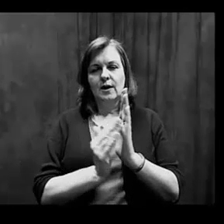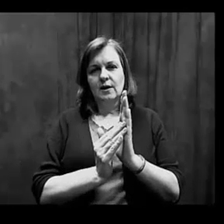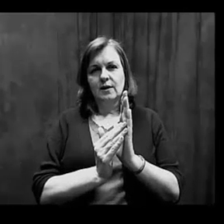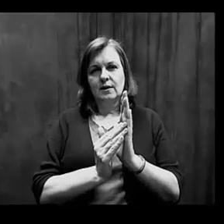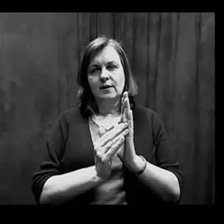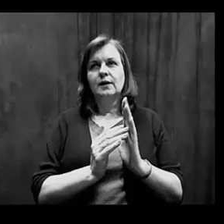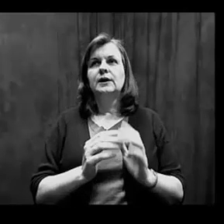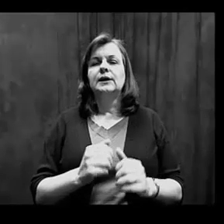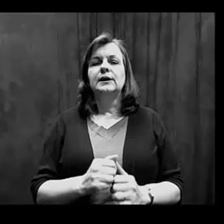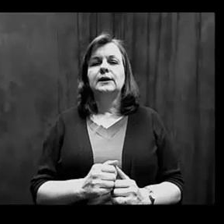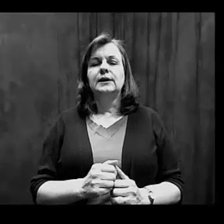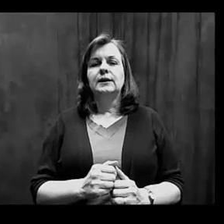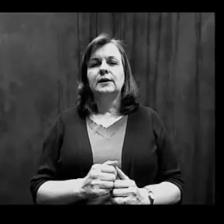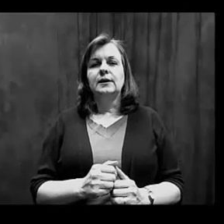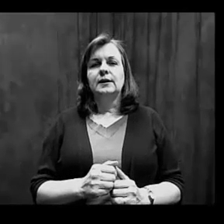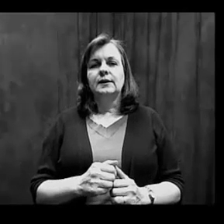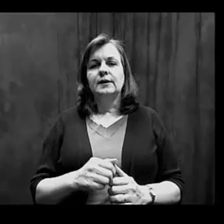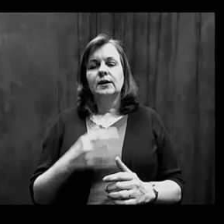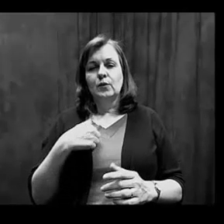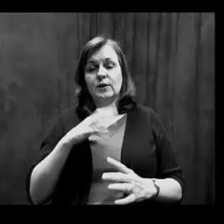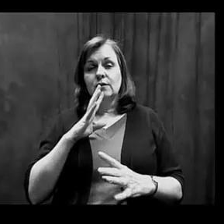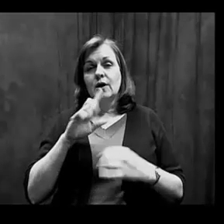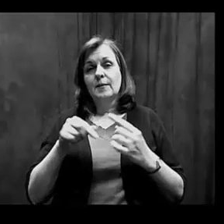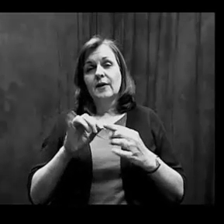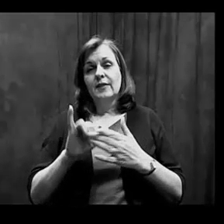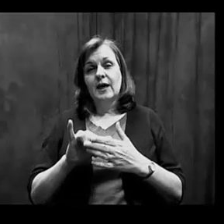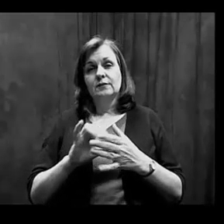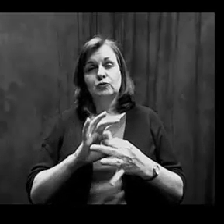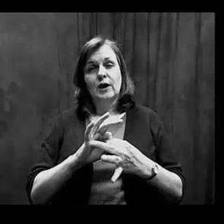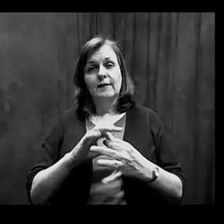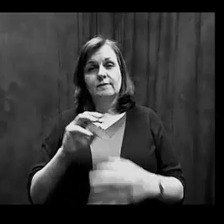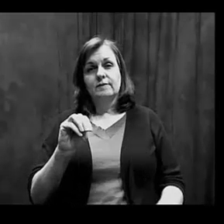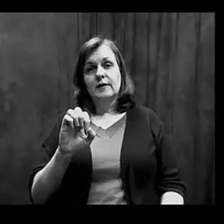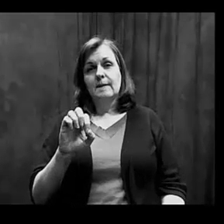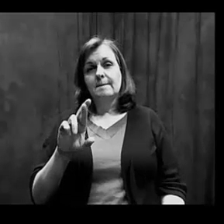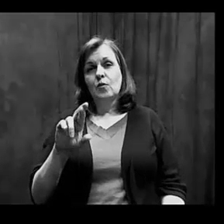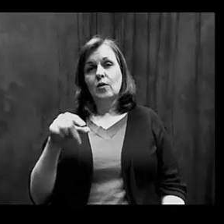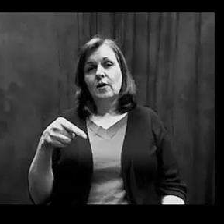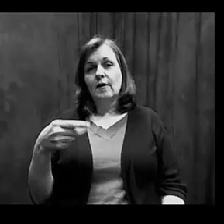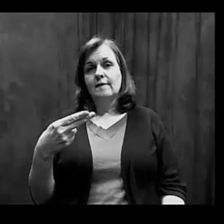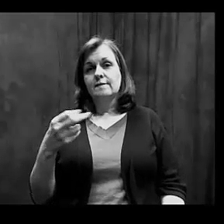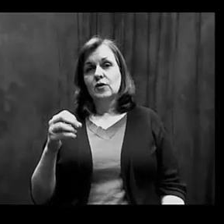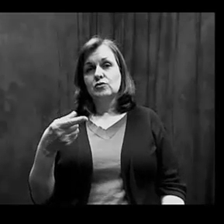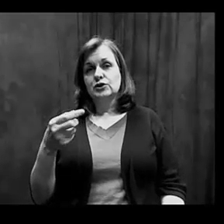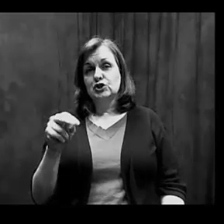will talk about it with morphogens